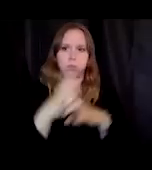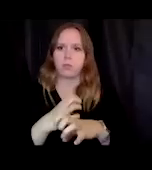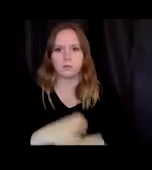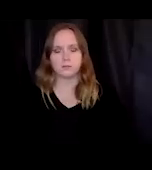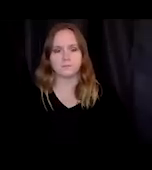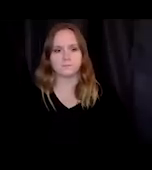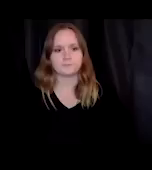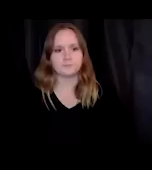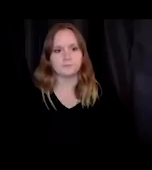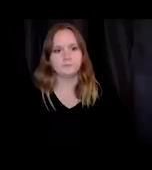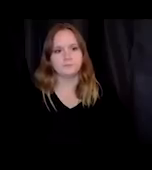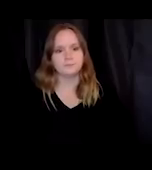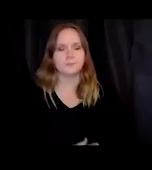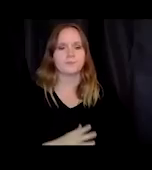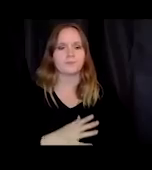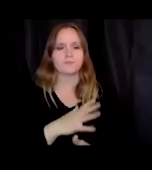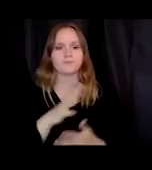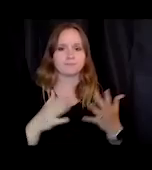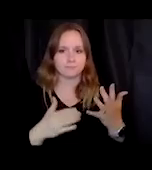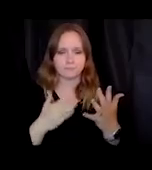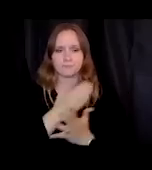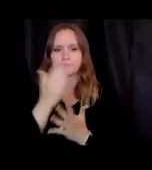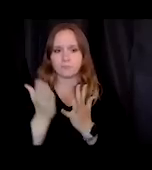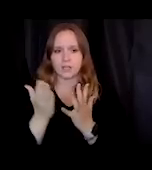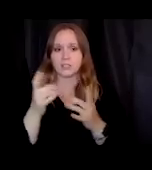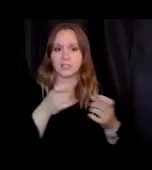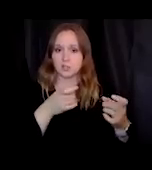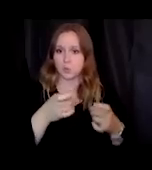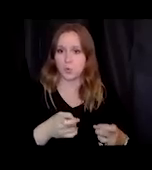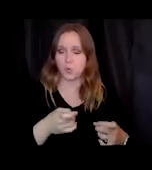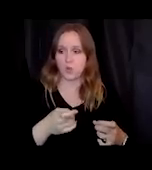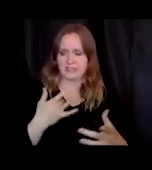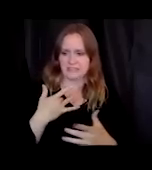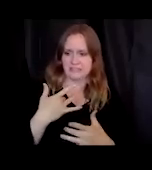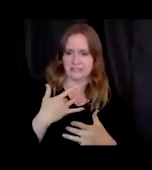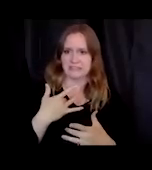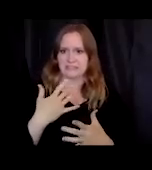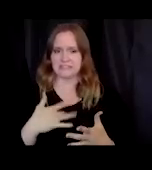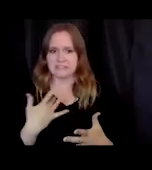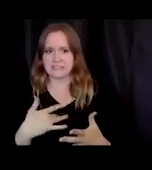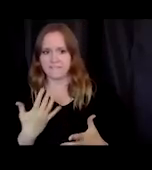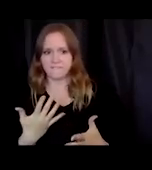Control. This concern that other people will control one's possessions or behaviors and to echo comments